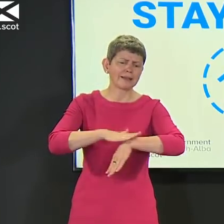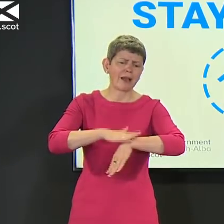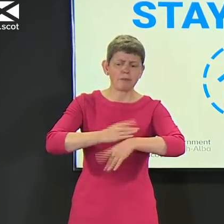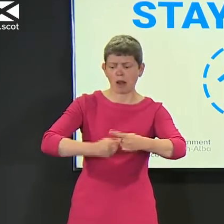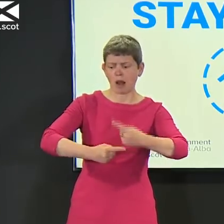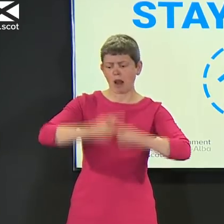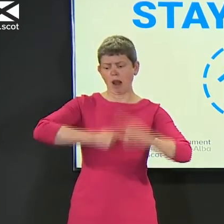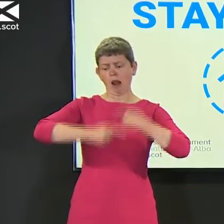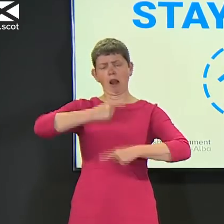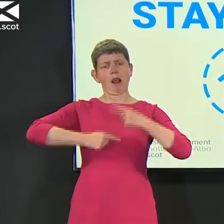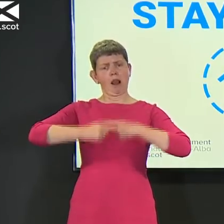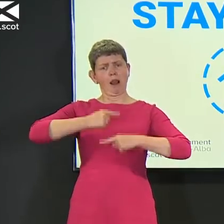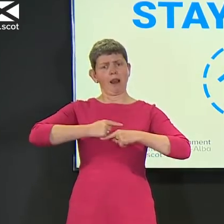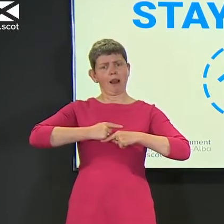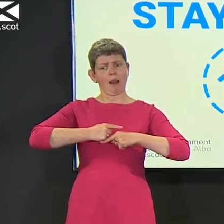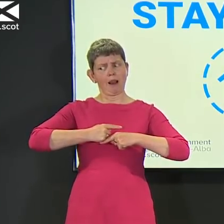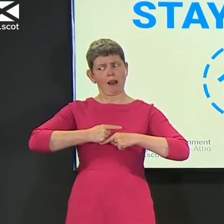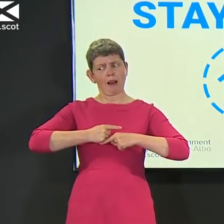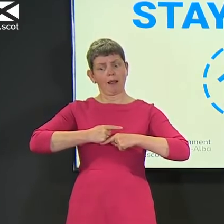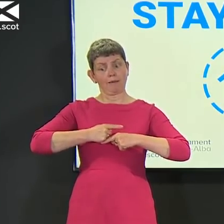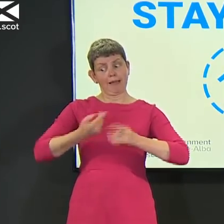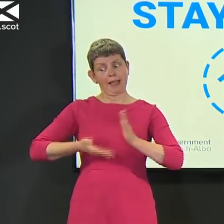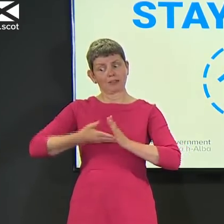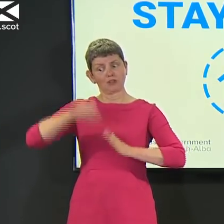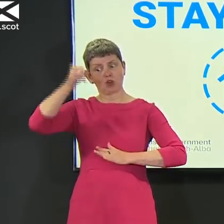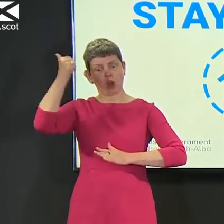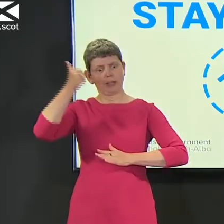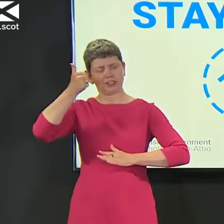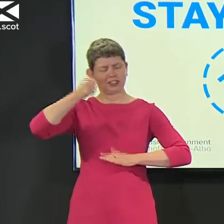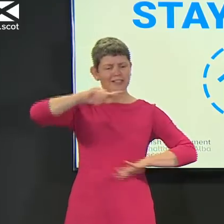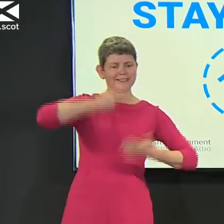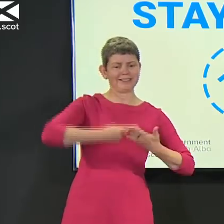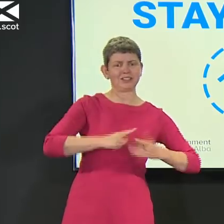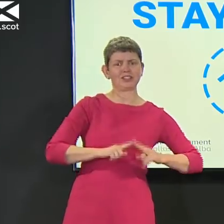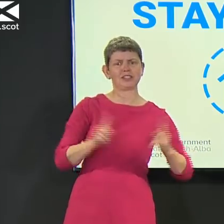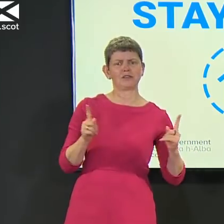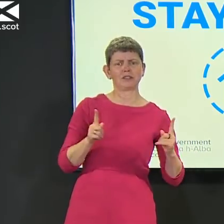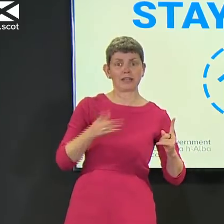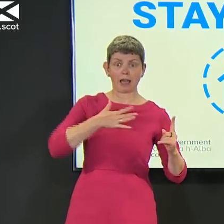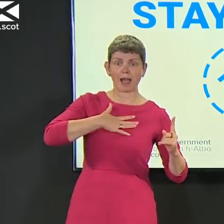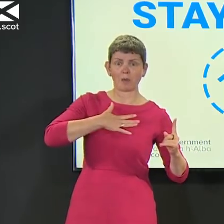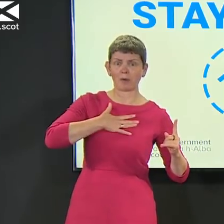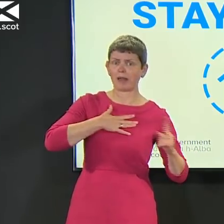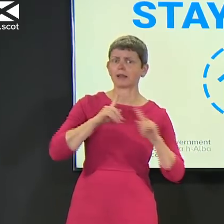now and make different decisions at the outset but i can't do that um and I've always tried to